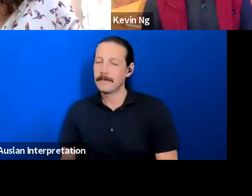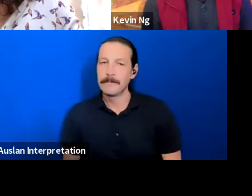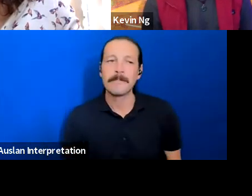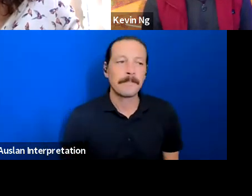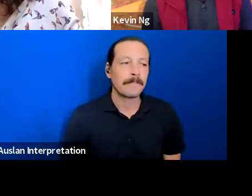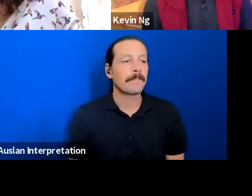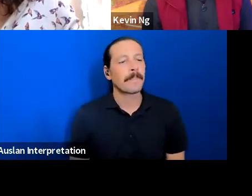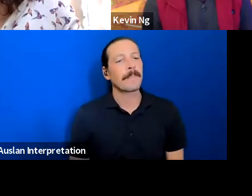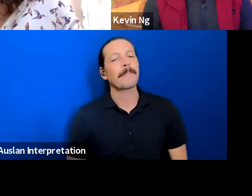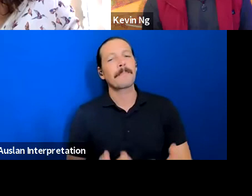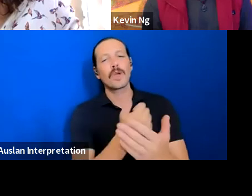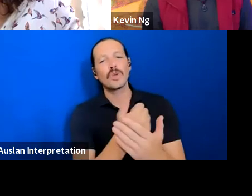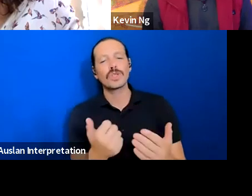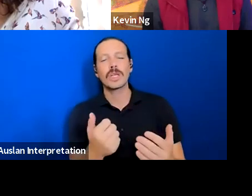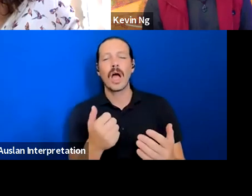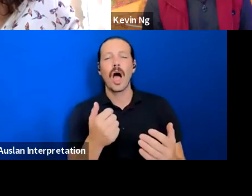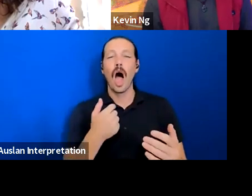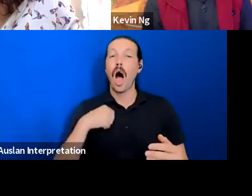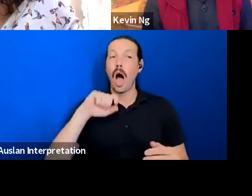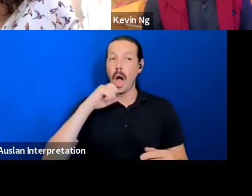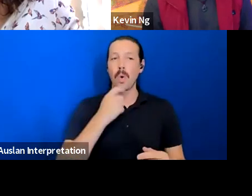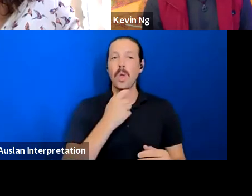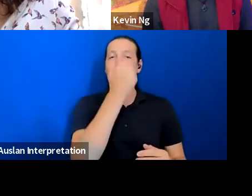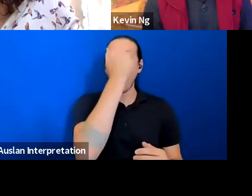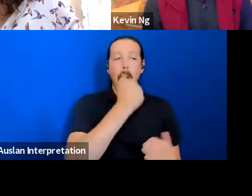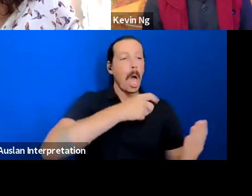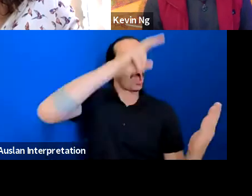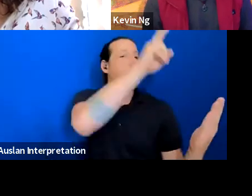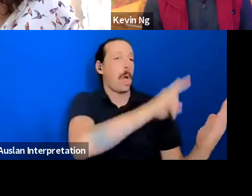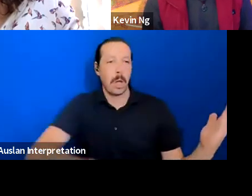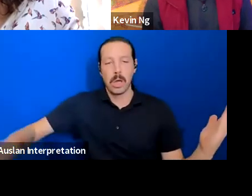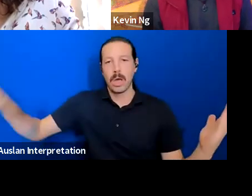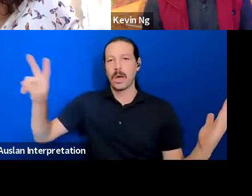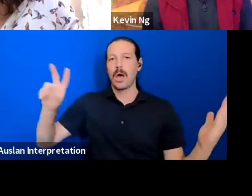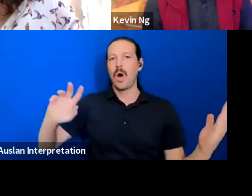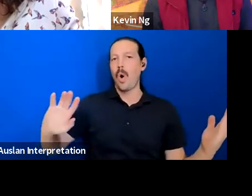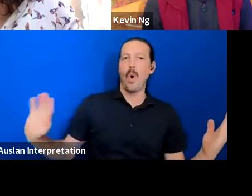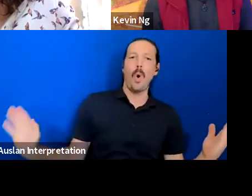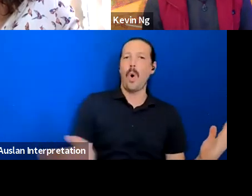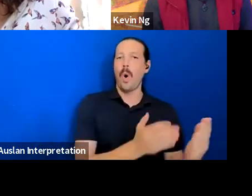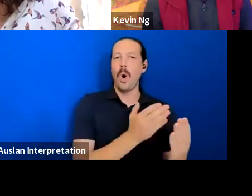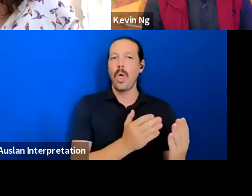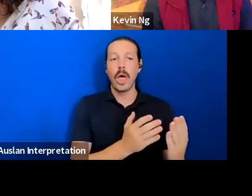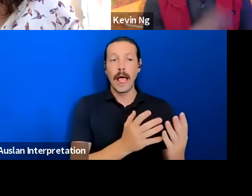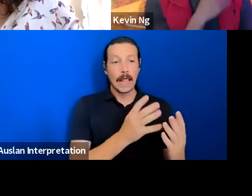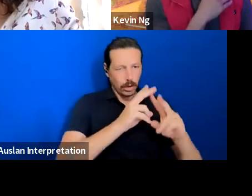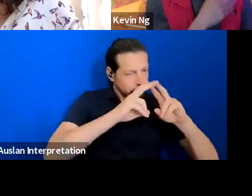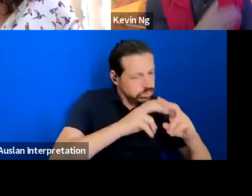all the not necessarily a deep dive but just a very quick kind of like I usually do three